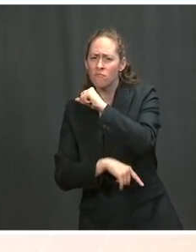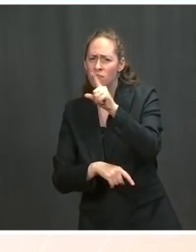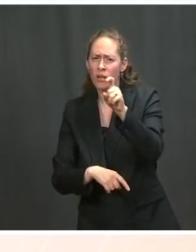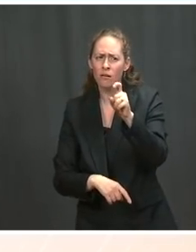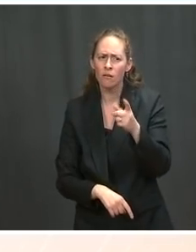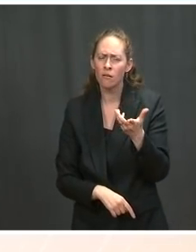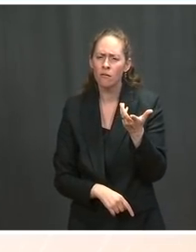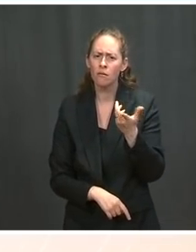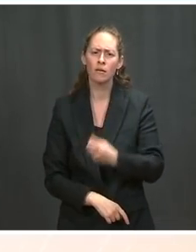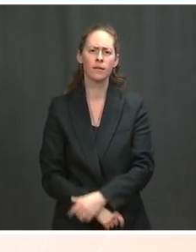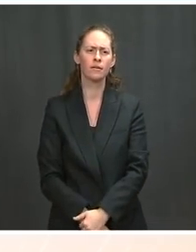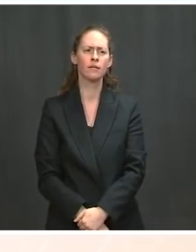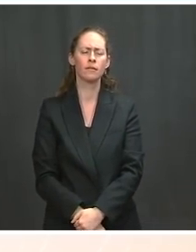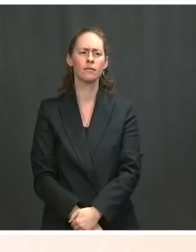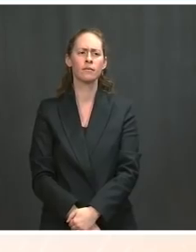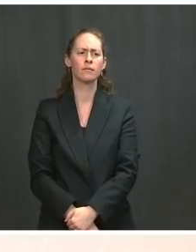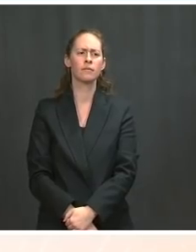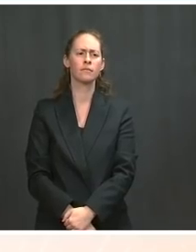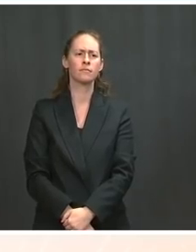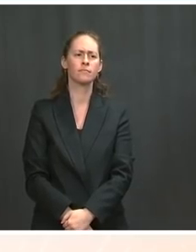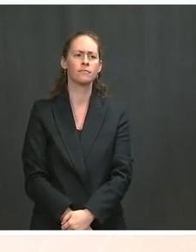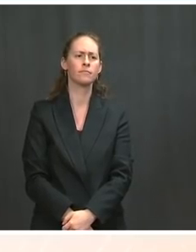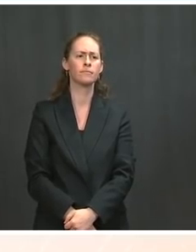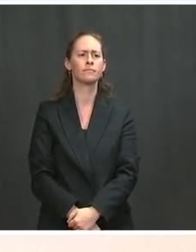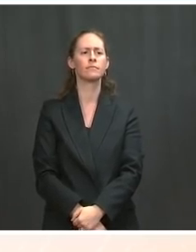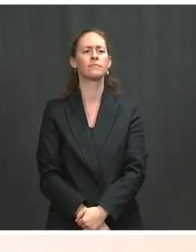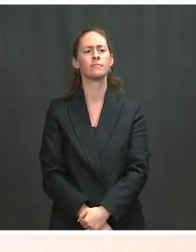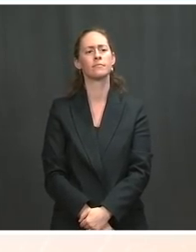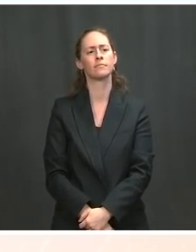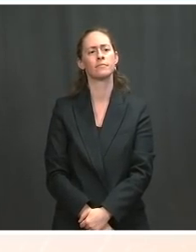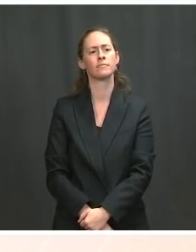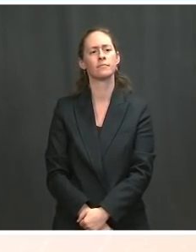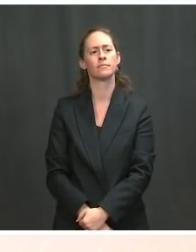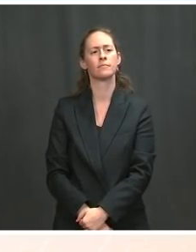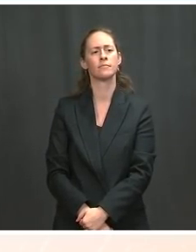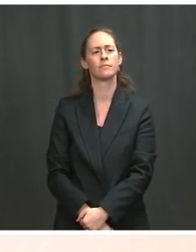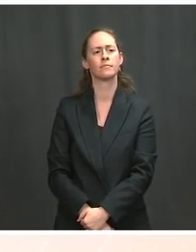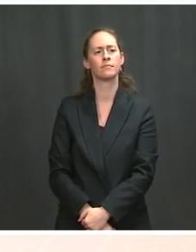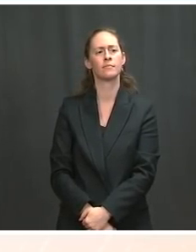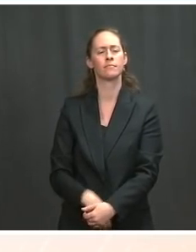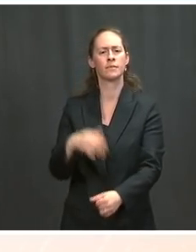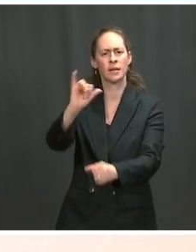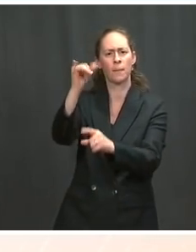Cyber Command did last year with another ransomware group, where they actually stopped them